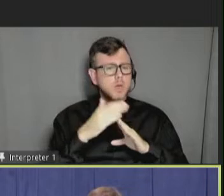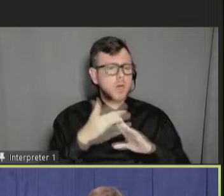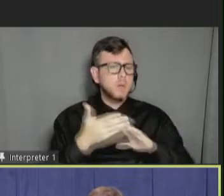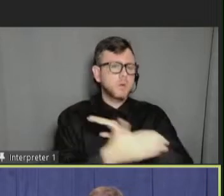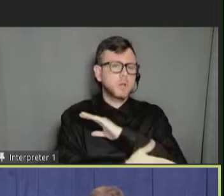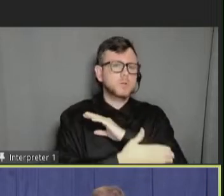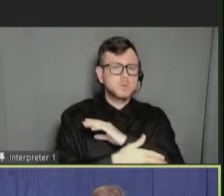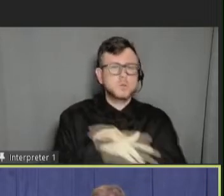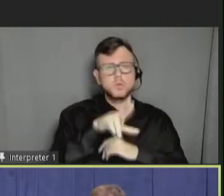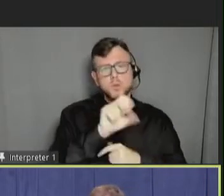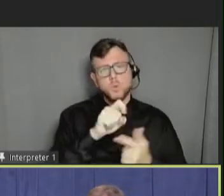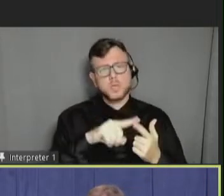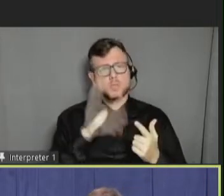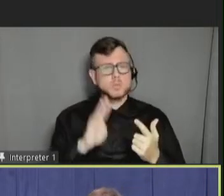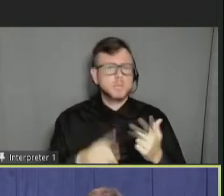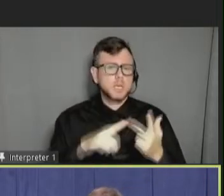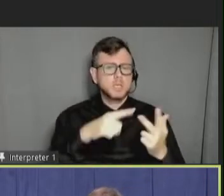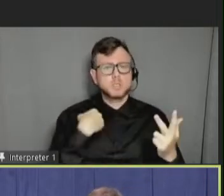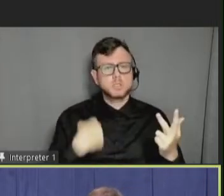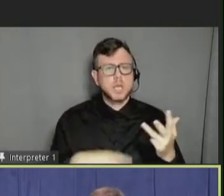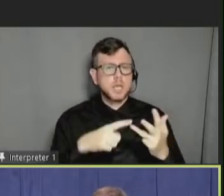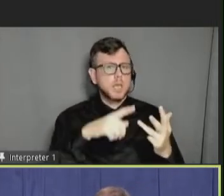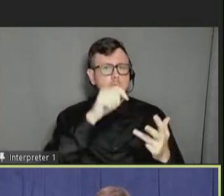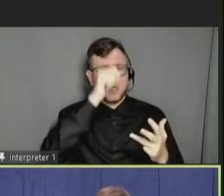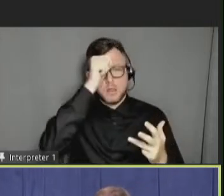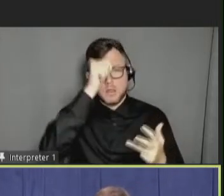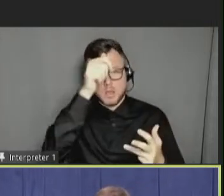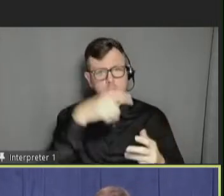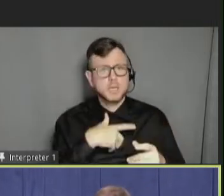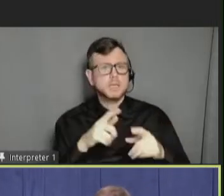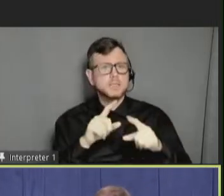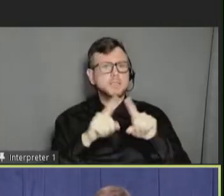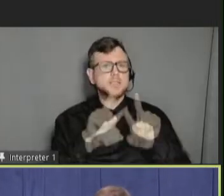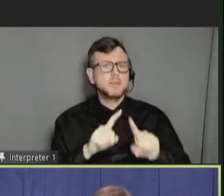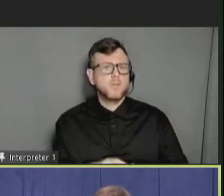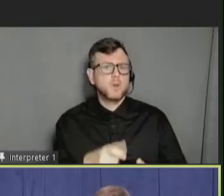where there's just so much variety and autonomy, doing that sublevel national analysis actually